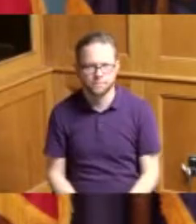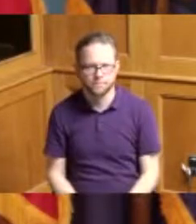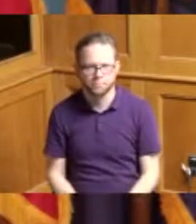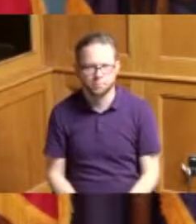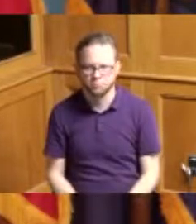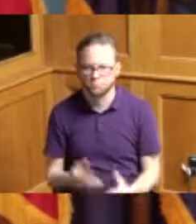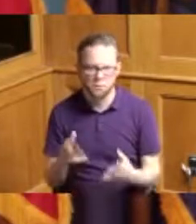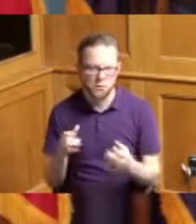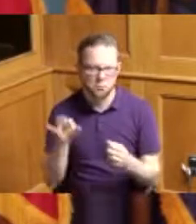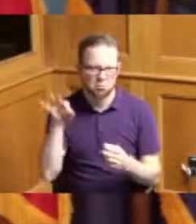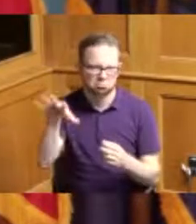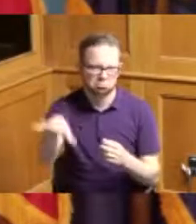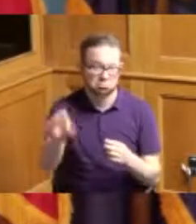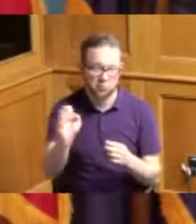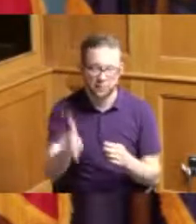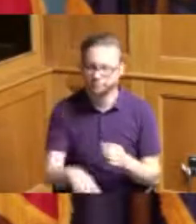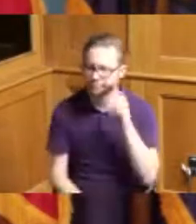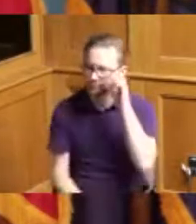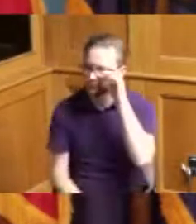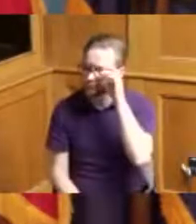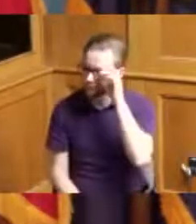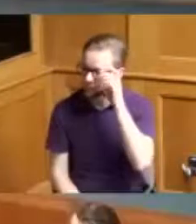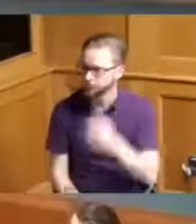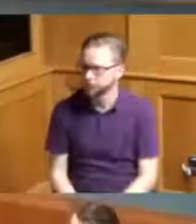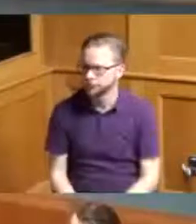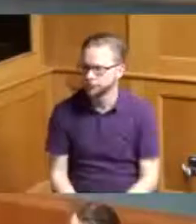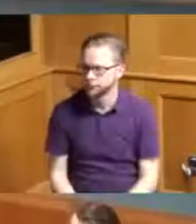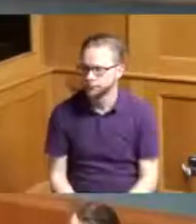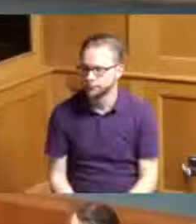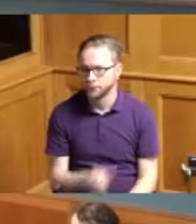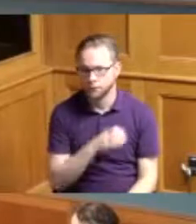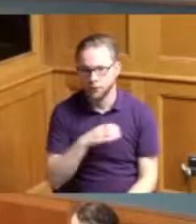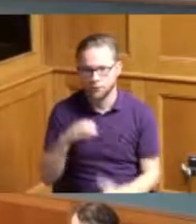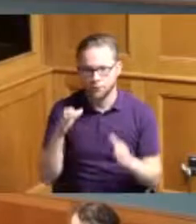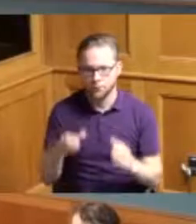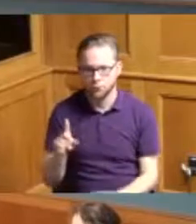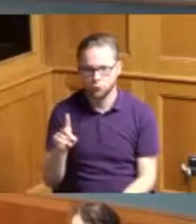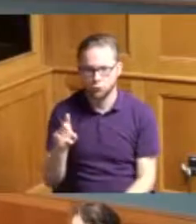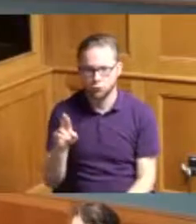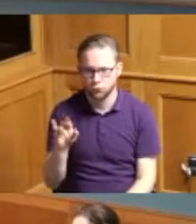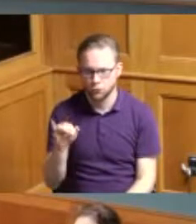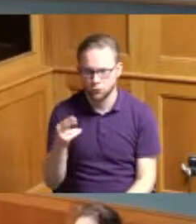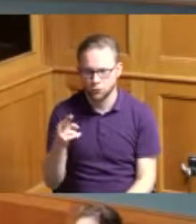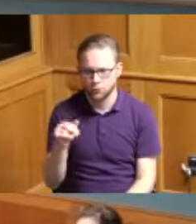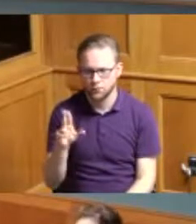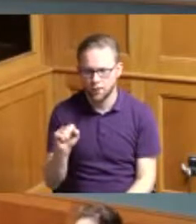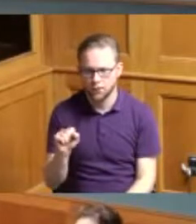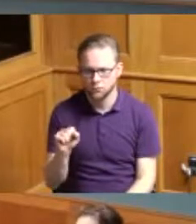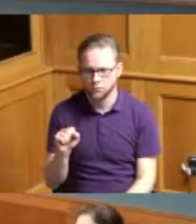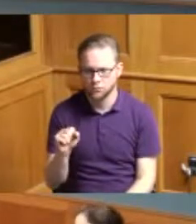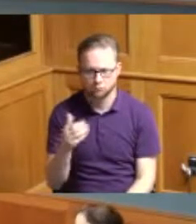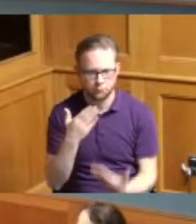to put those on the table thank you Commissioner house thank you thank you for the presentation